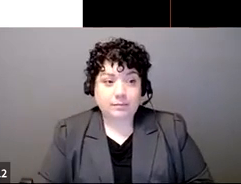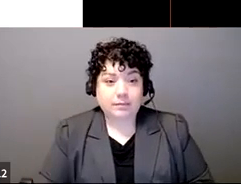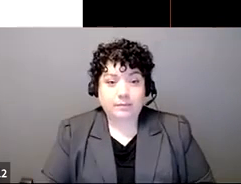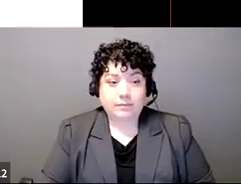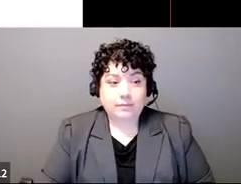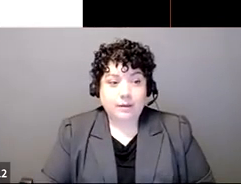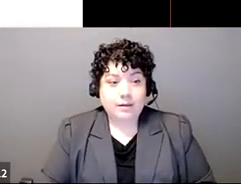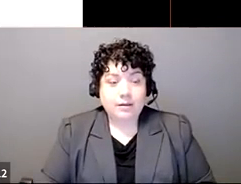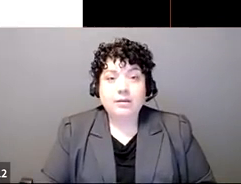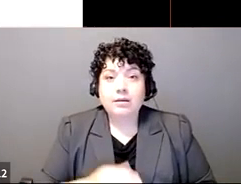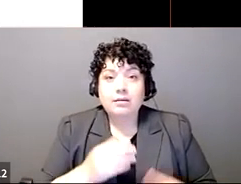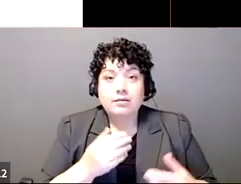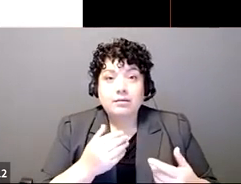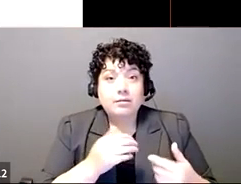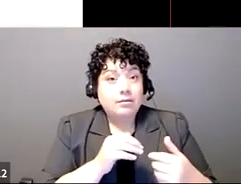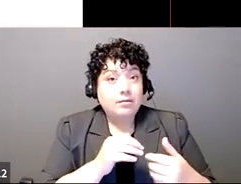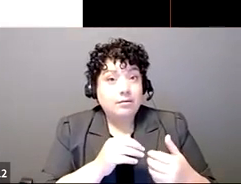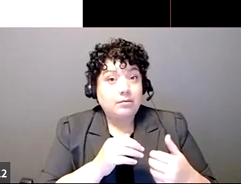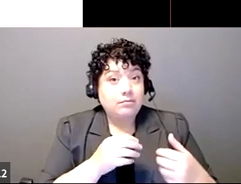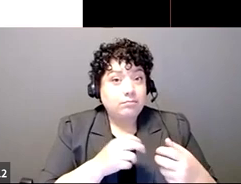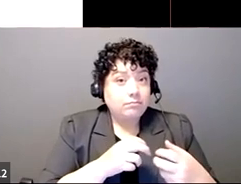and then there's problems and challenges with accessing benefits